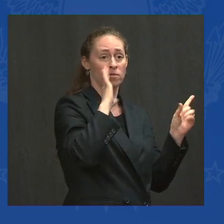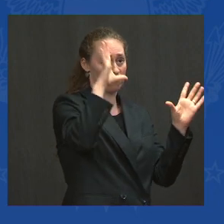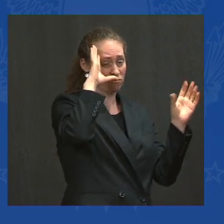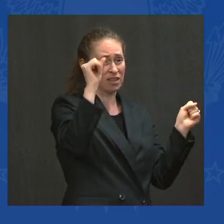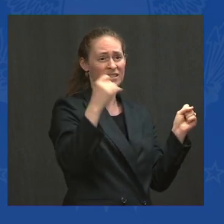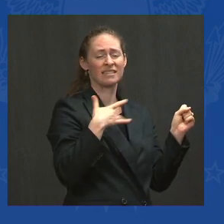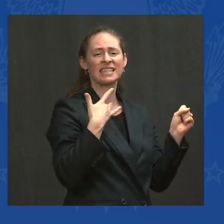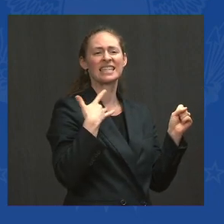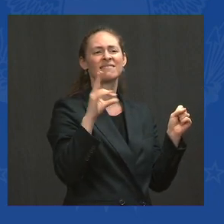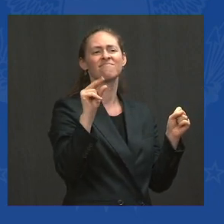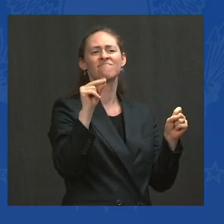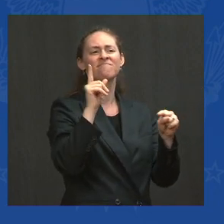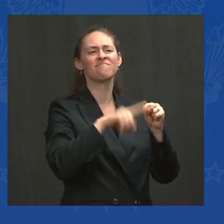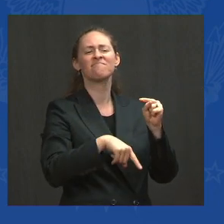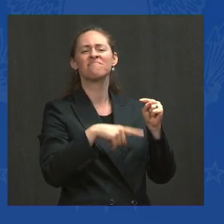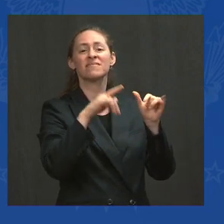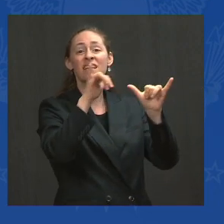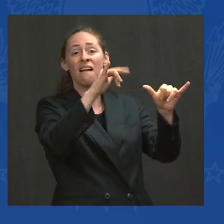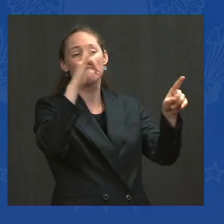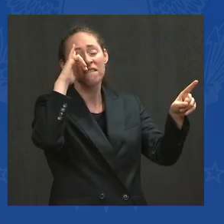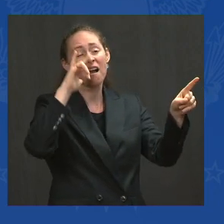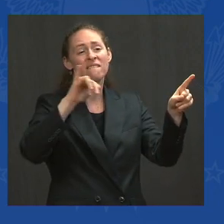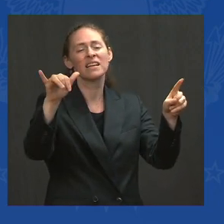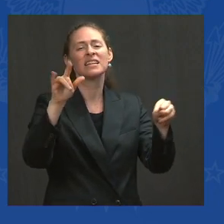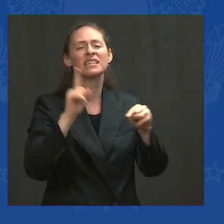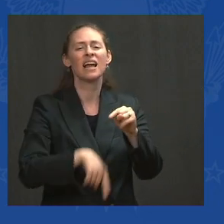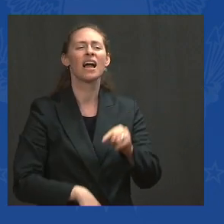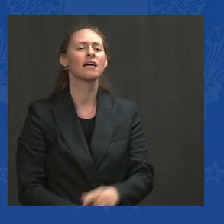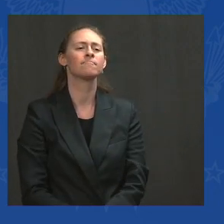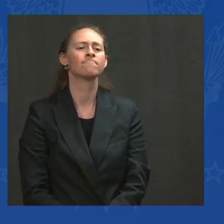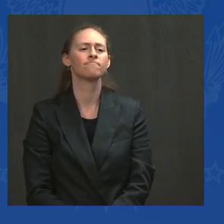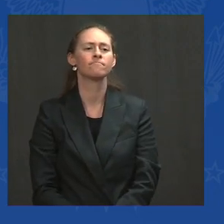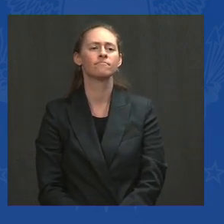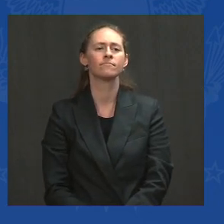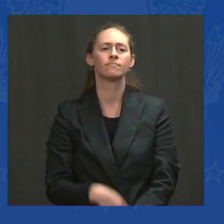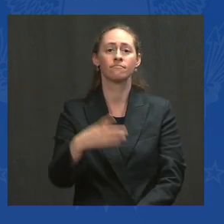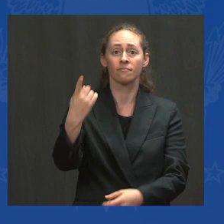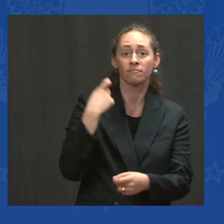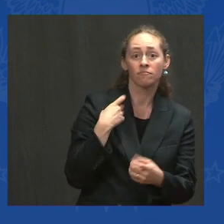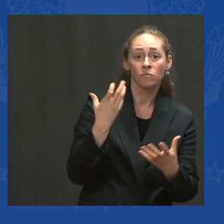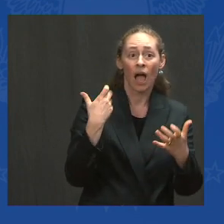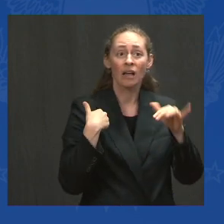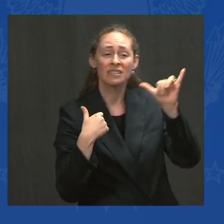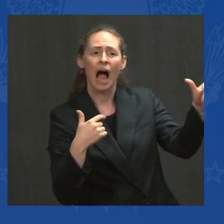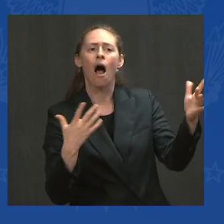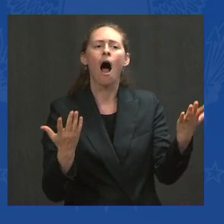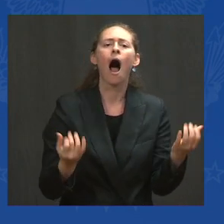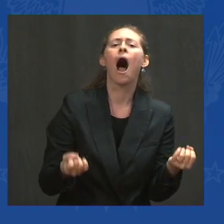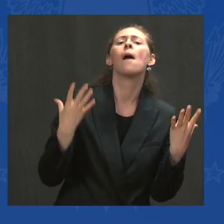So let me ask those who wanted us to stay: How many more -- how many thousands more of